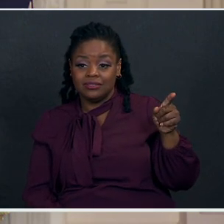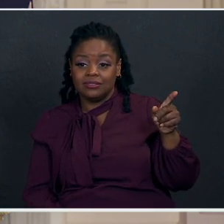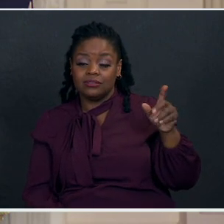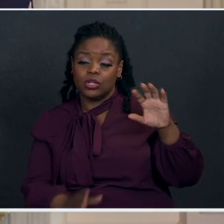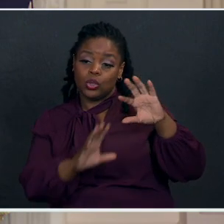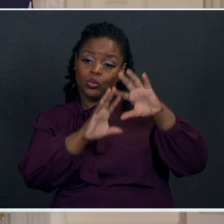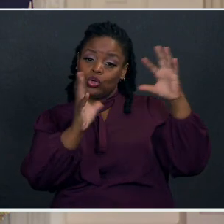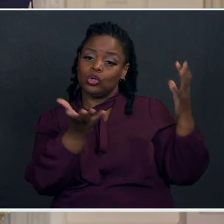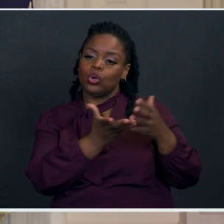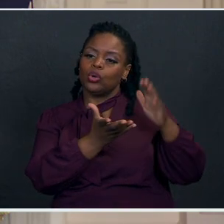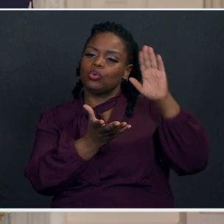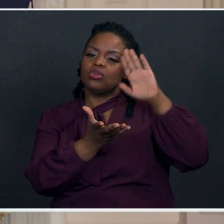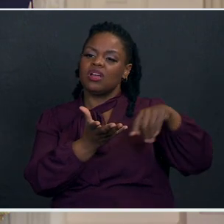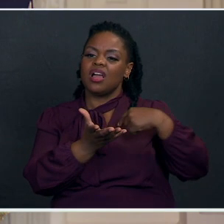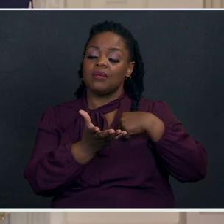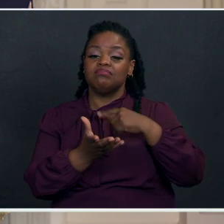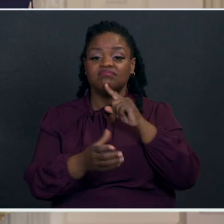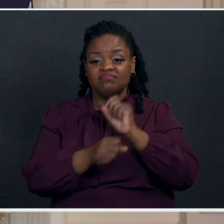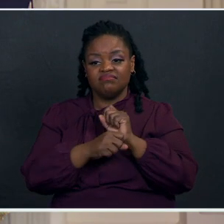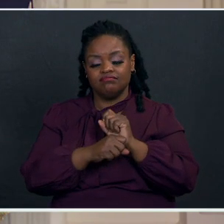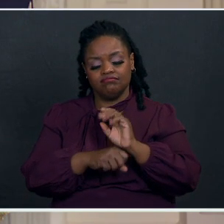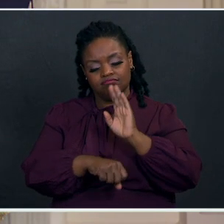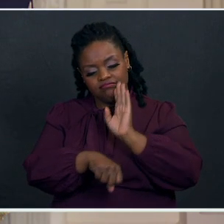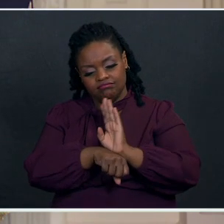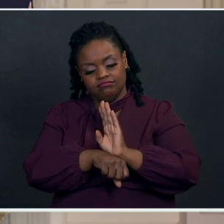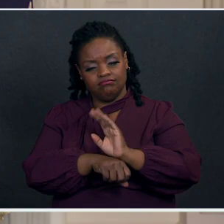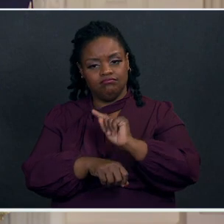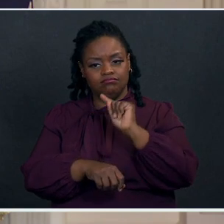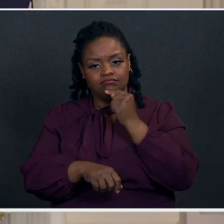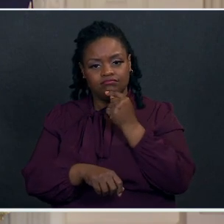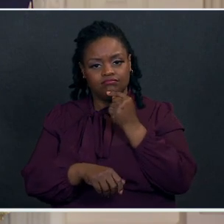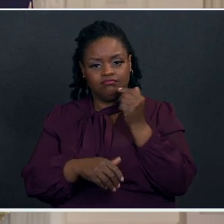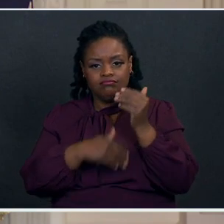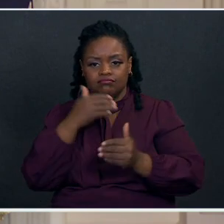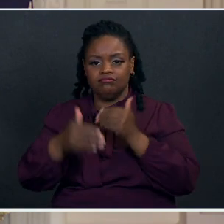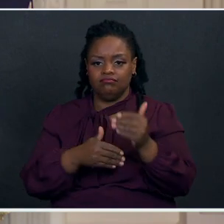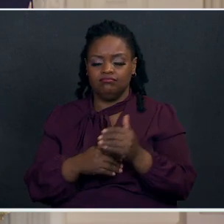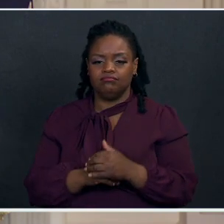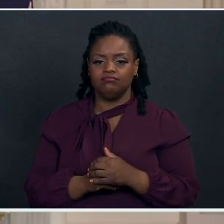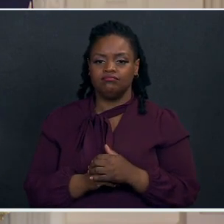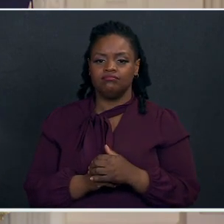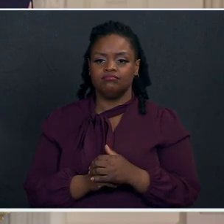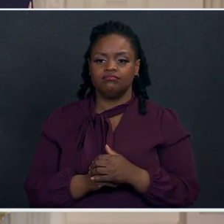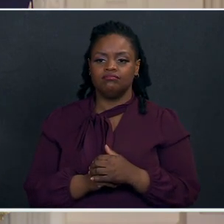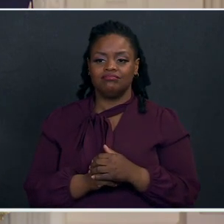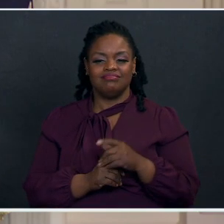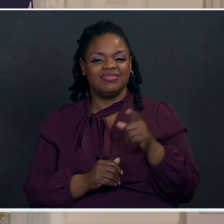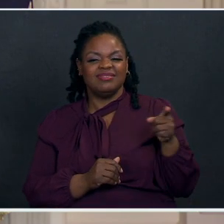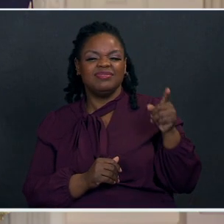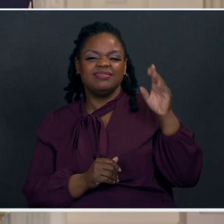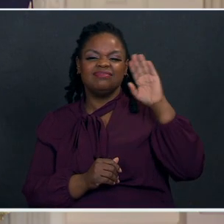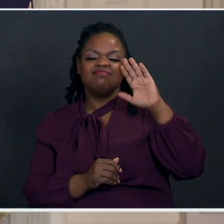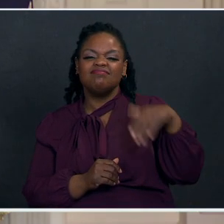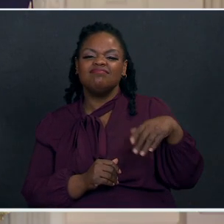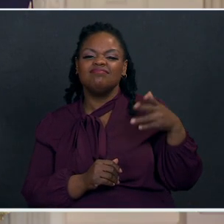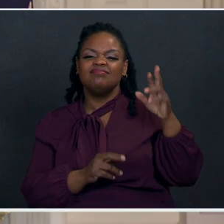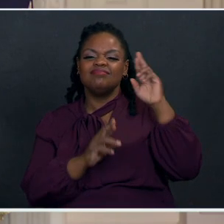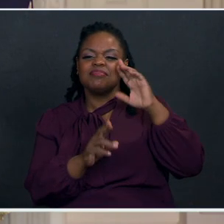about one of America's -- by appointing one of America's most distinguished statesmen and one of my closest friends, speaking for America